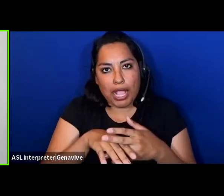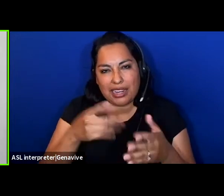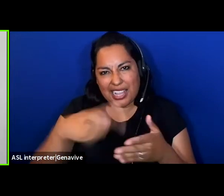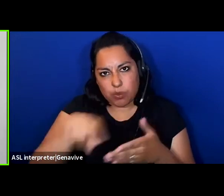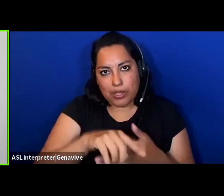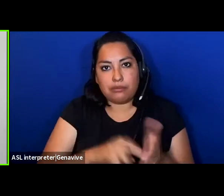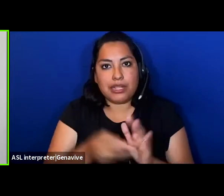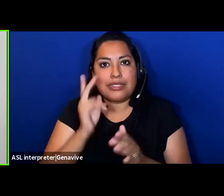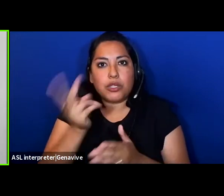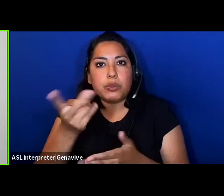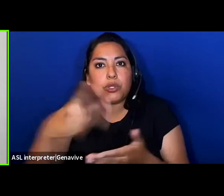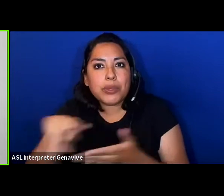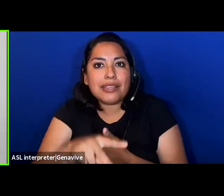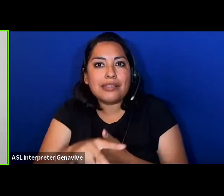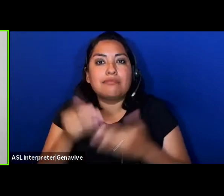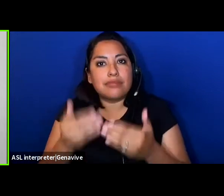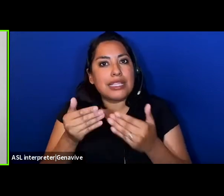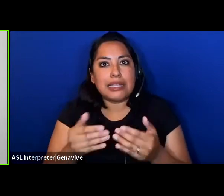“Deep listening!” Awesome, Erica, thank you.